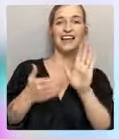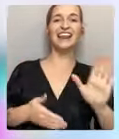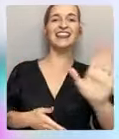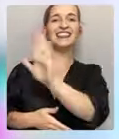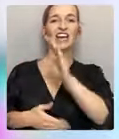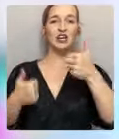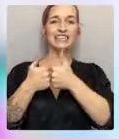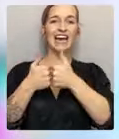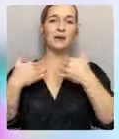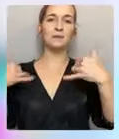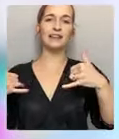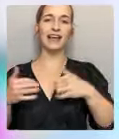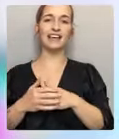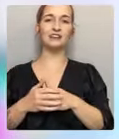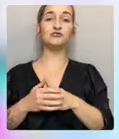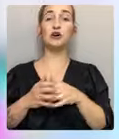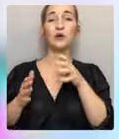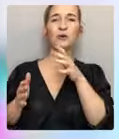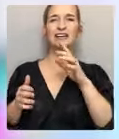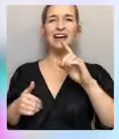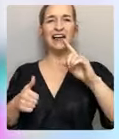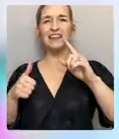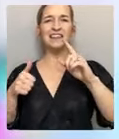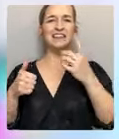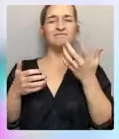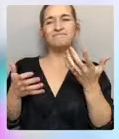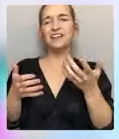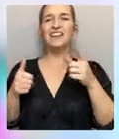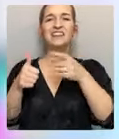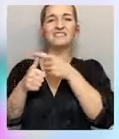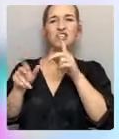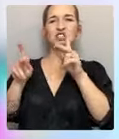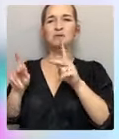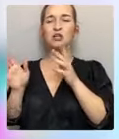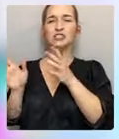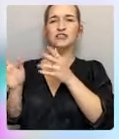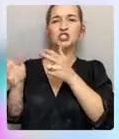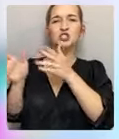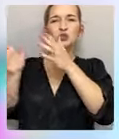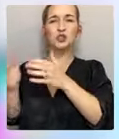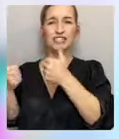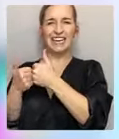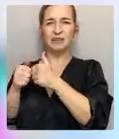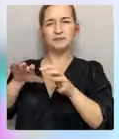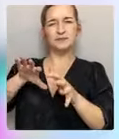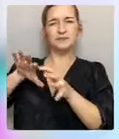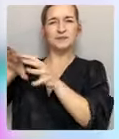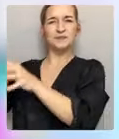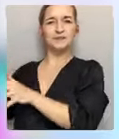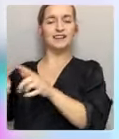So more, you know, moving away a little bit more from shooter games,